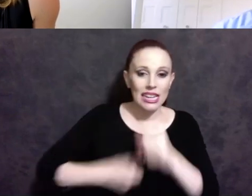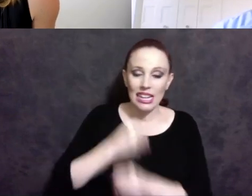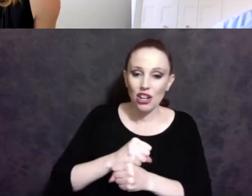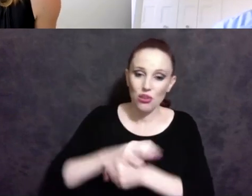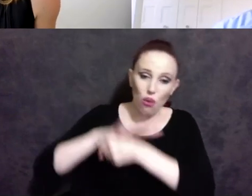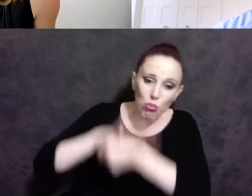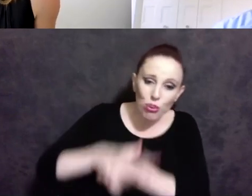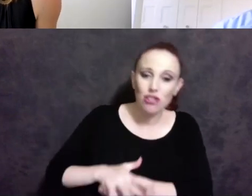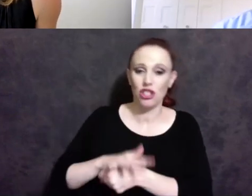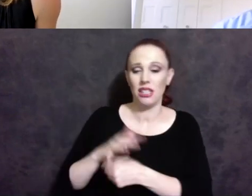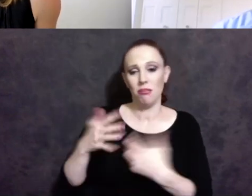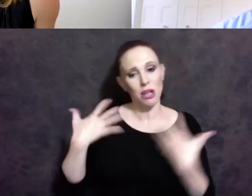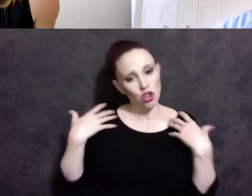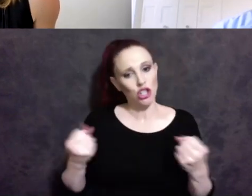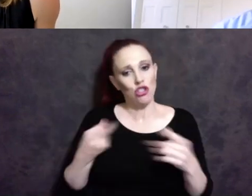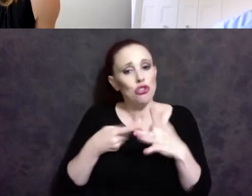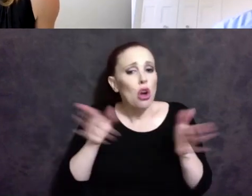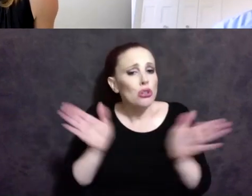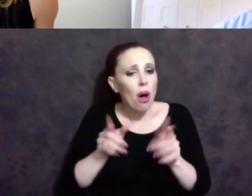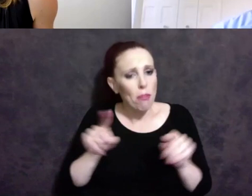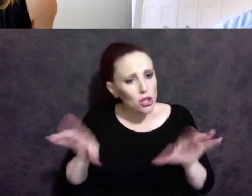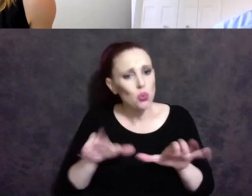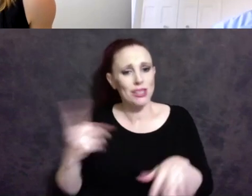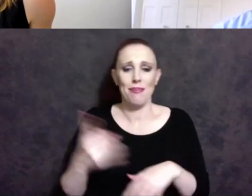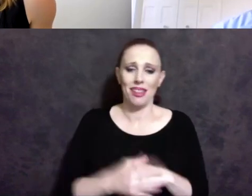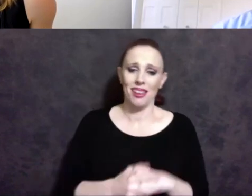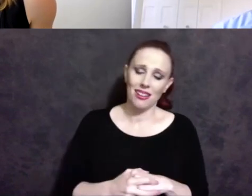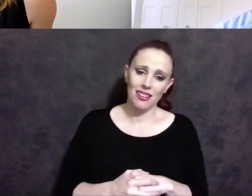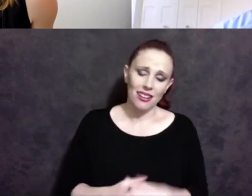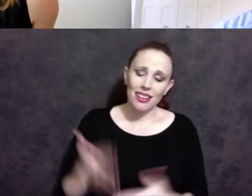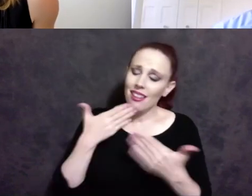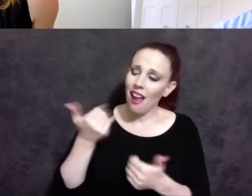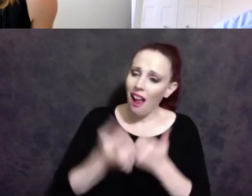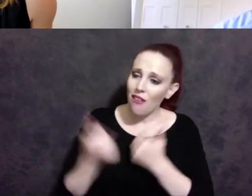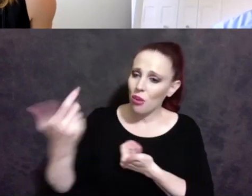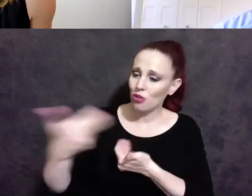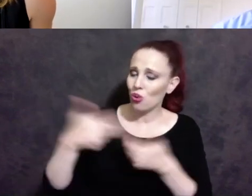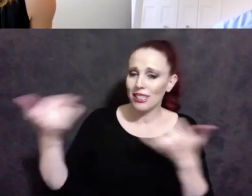small but do something. Thank you, everybody, for joining us today. Join us each week for